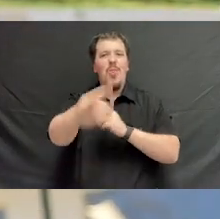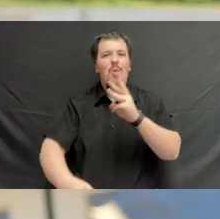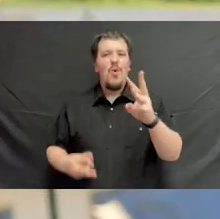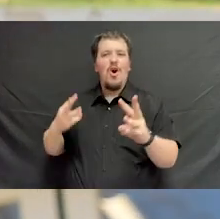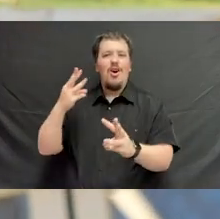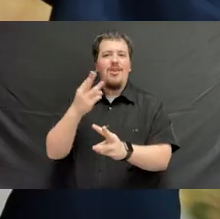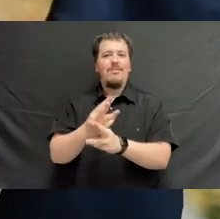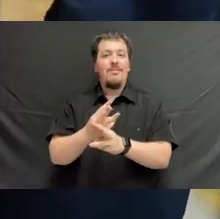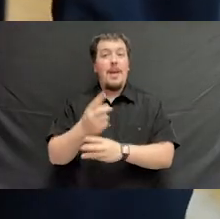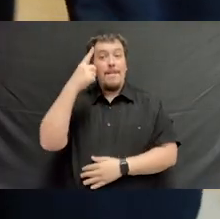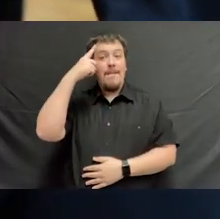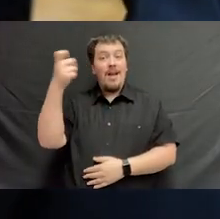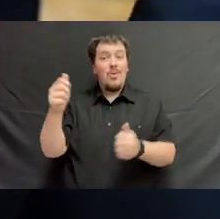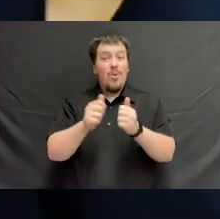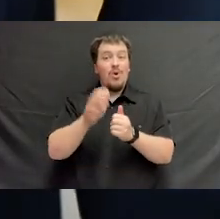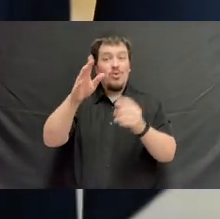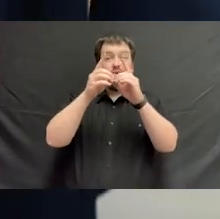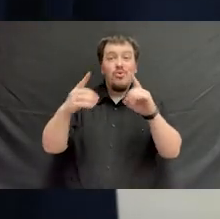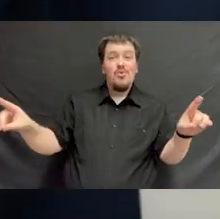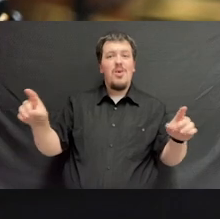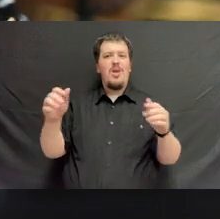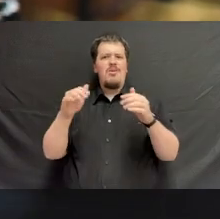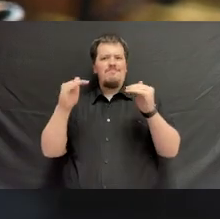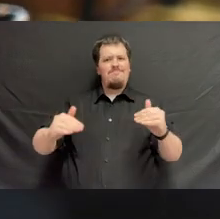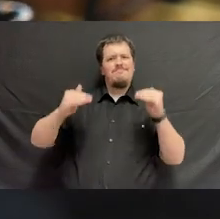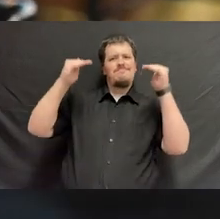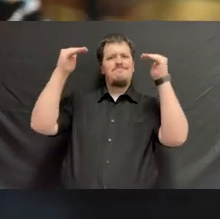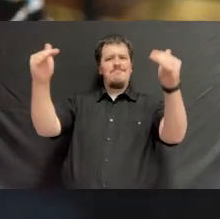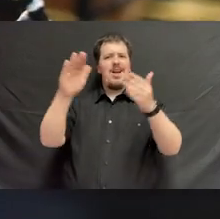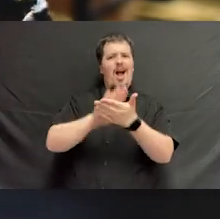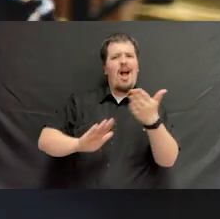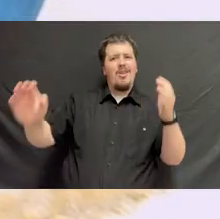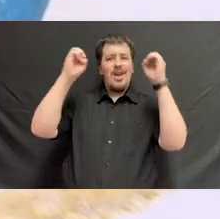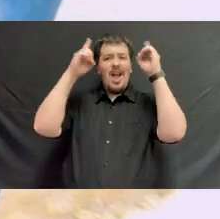Because with your degree and with the power of higher education, anything is possible.